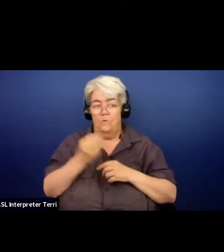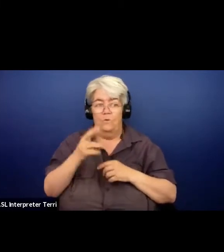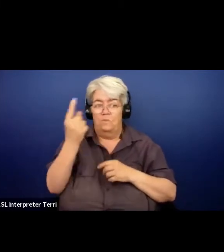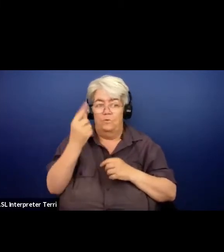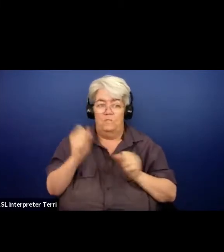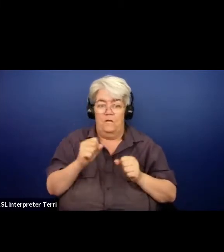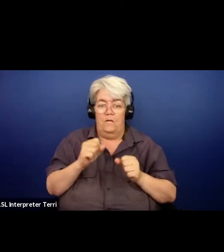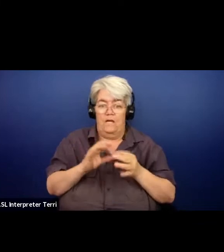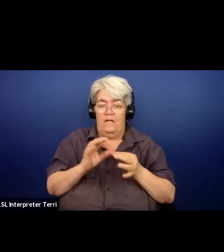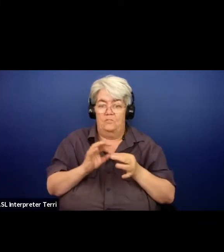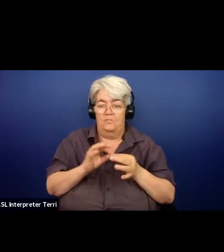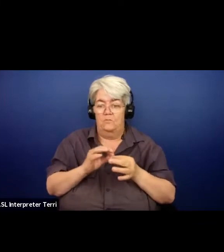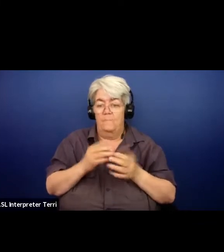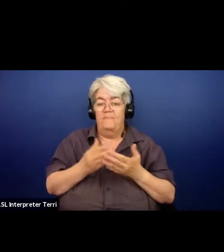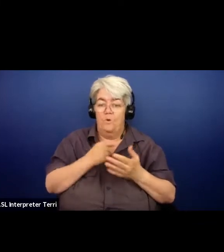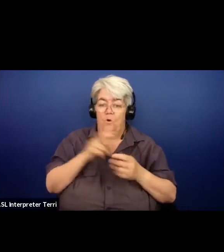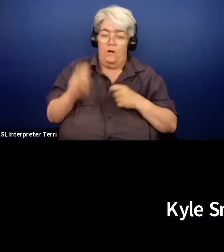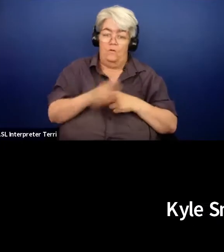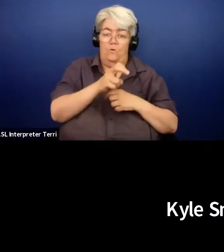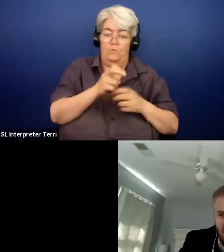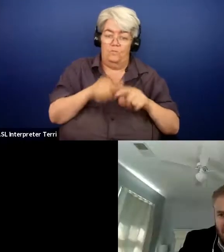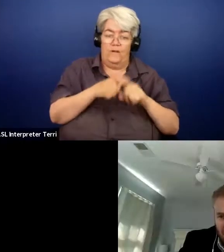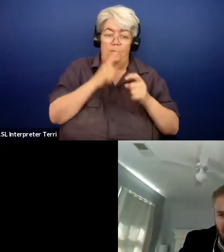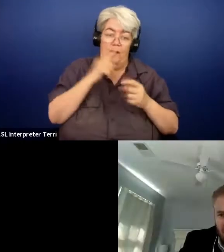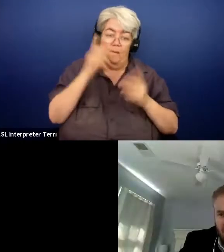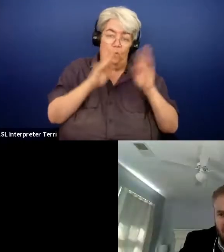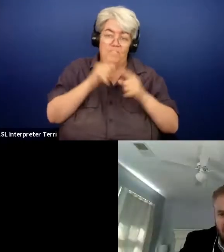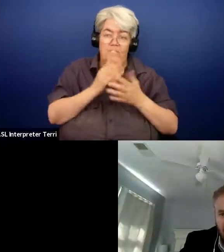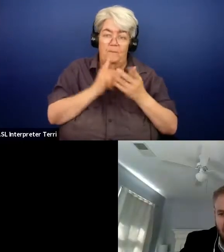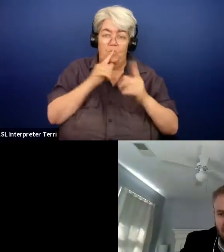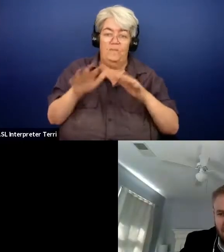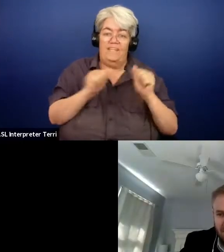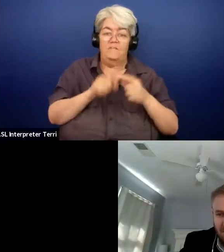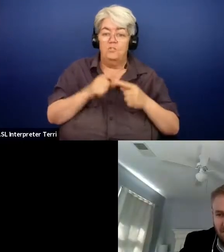to the break. I'm worried about losing people after the break. I think something a lot of